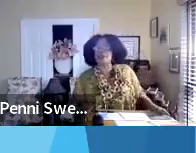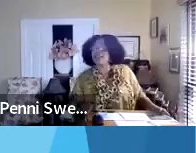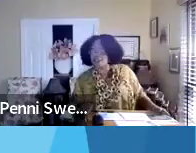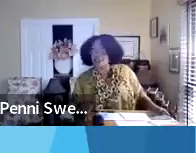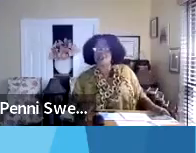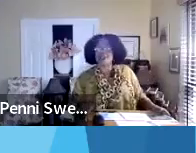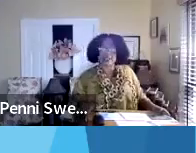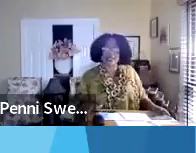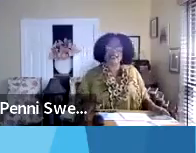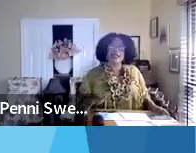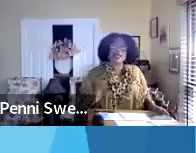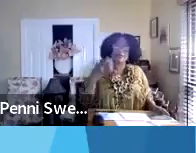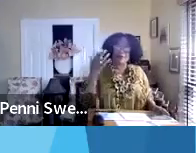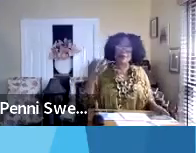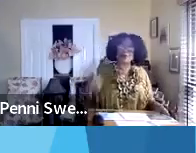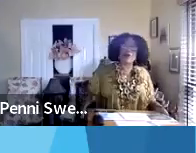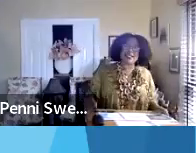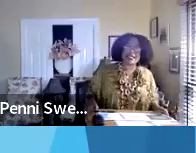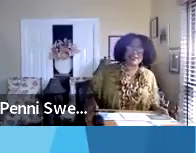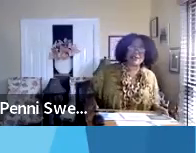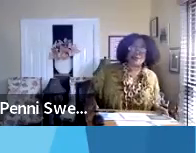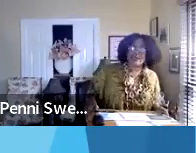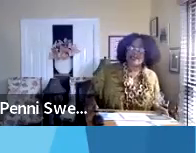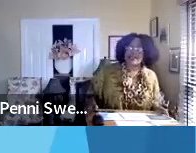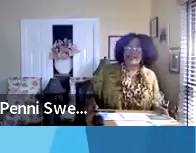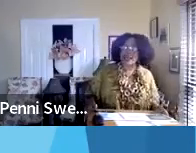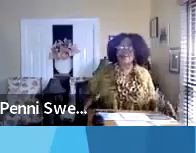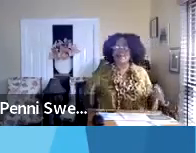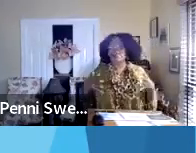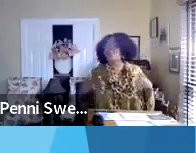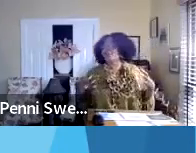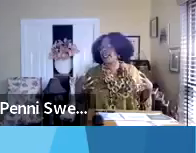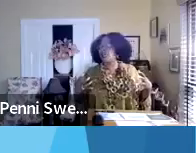thank you all for what you do.